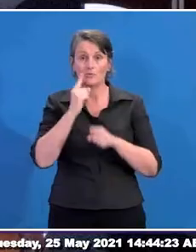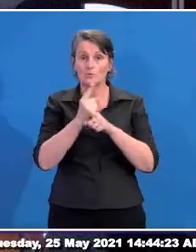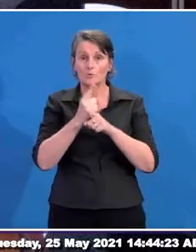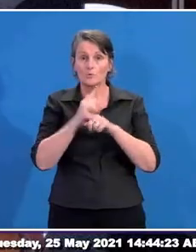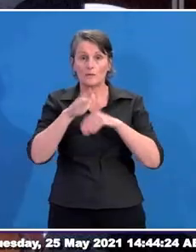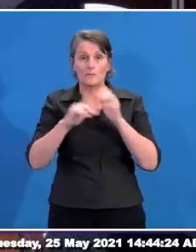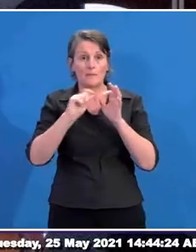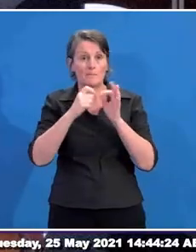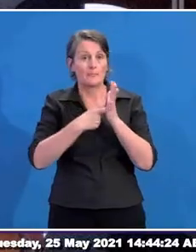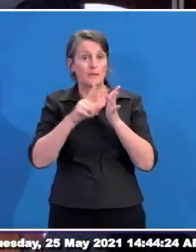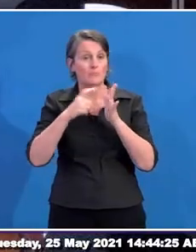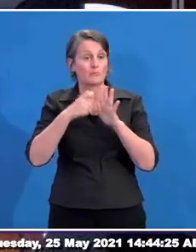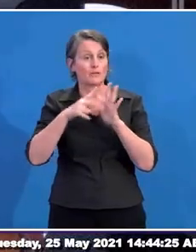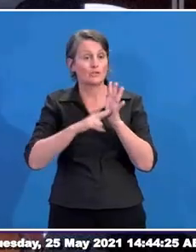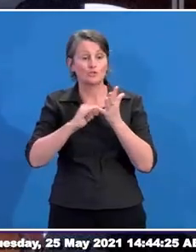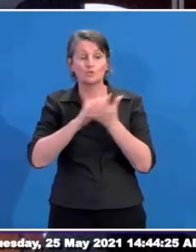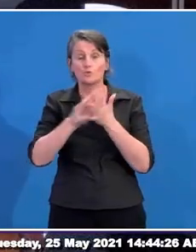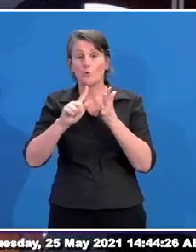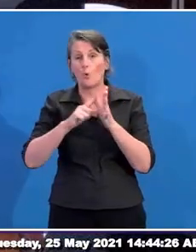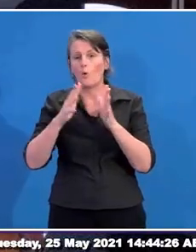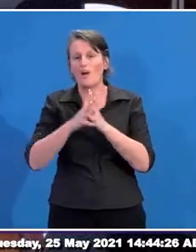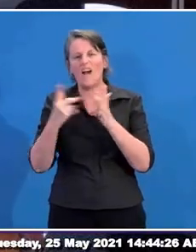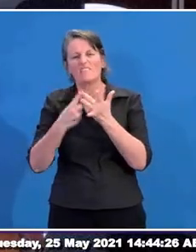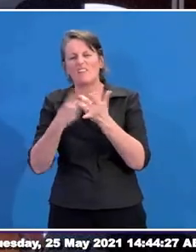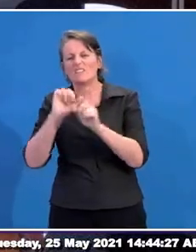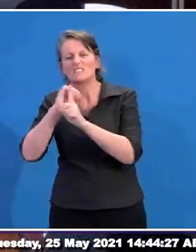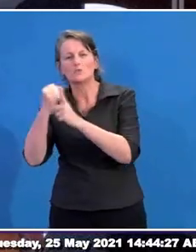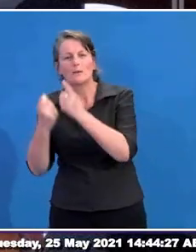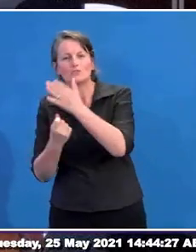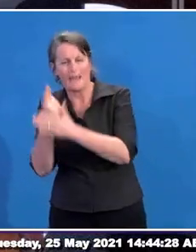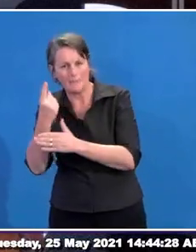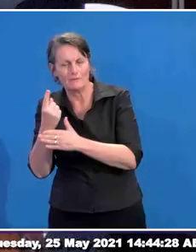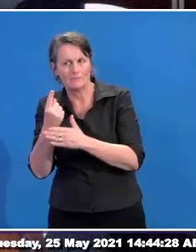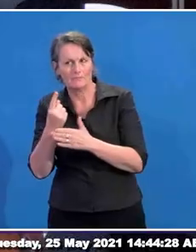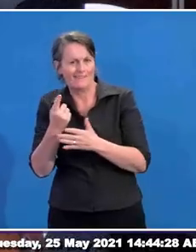interested in what approach you take and how you go about working out, well,